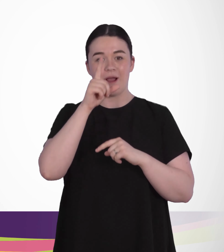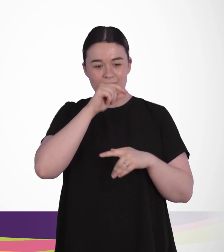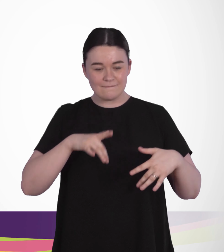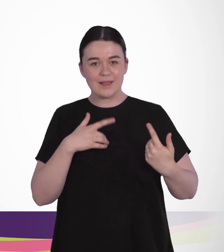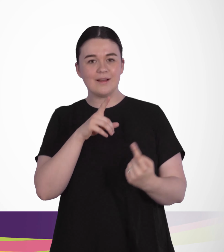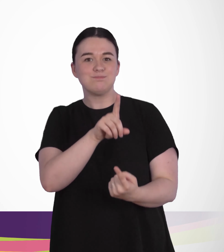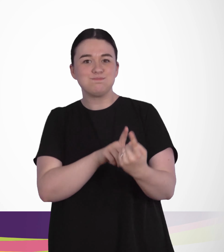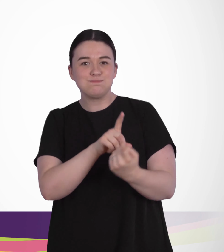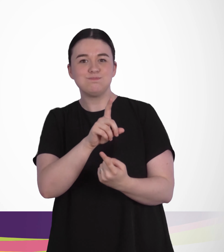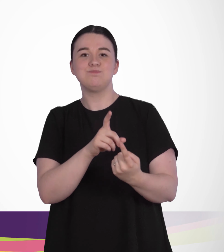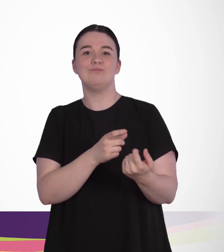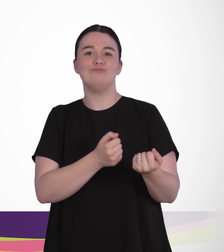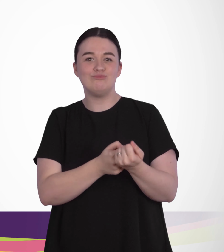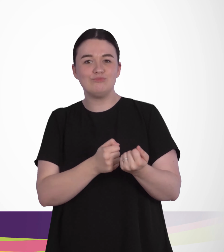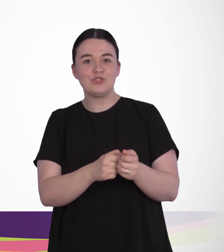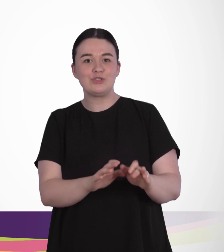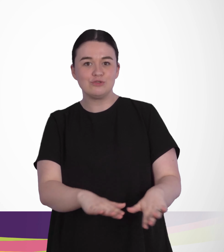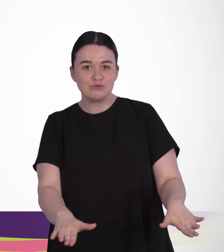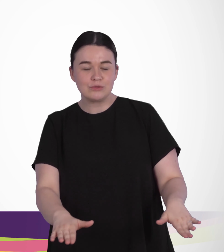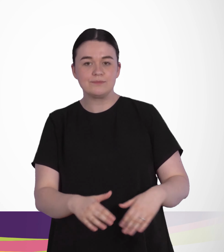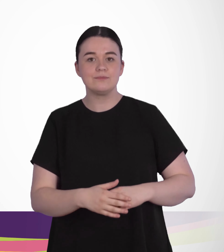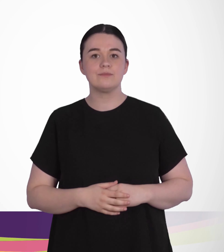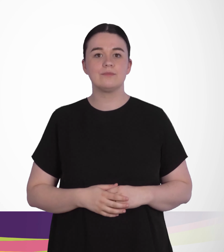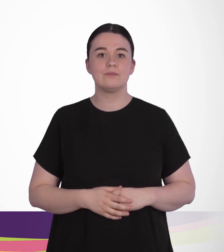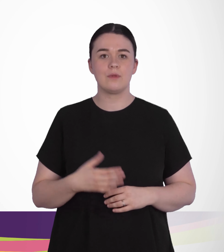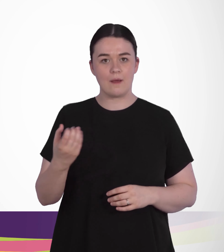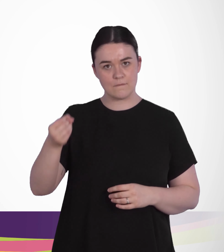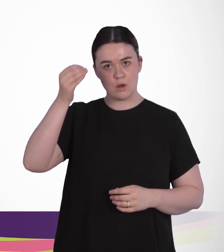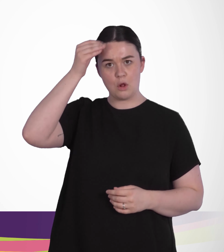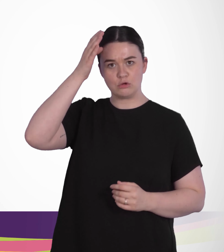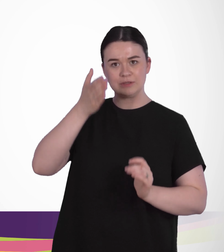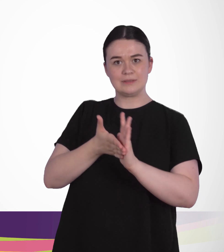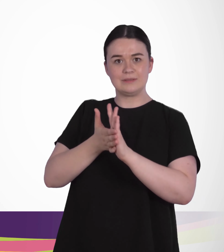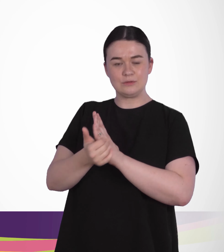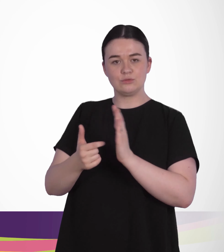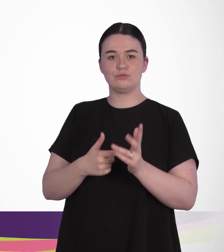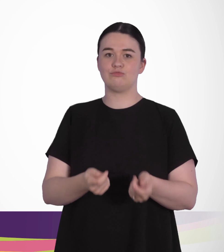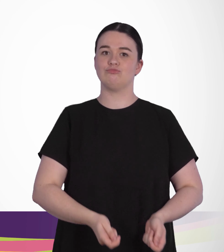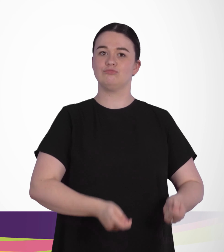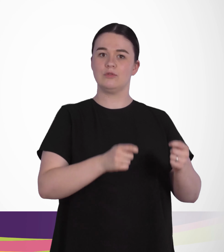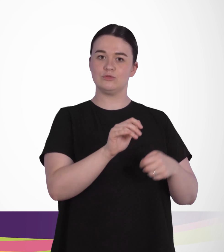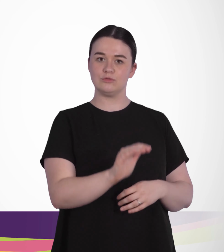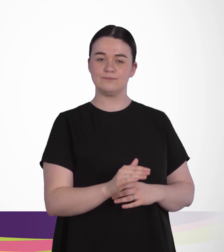being able to spend time with their children; and having the knowledge and skills to raise their children.